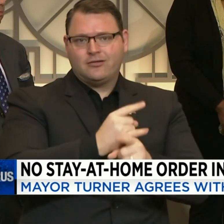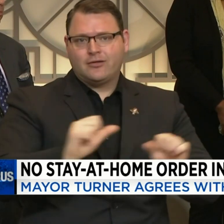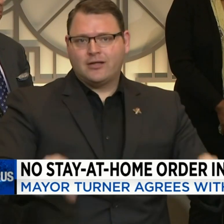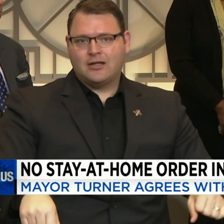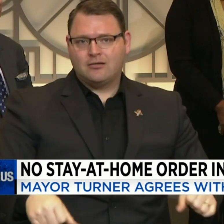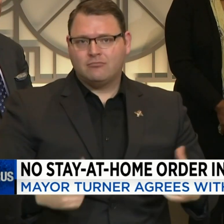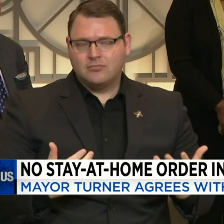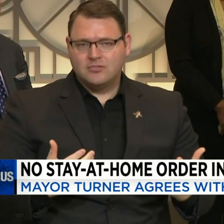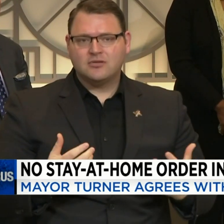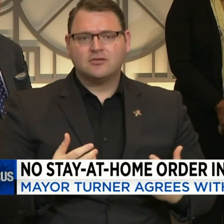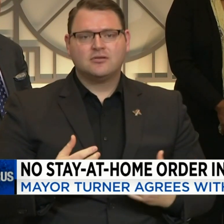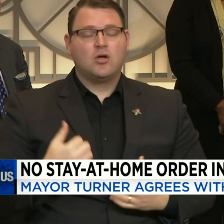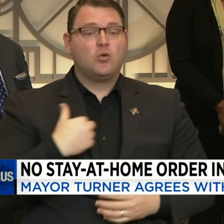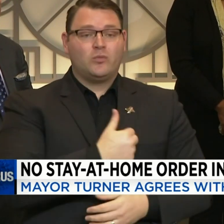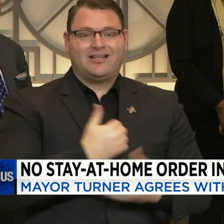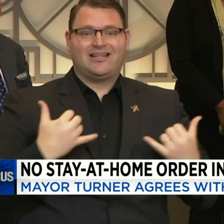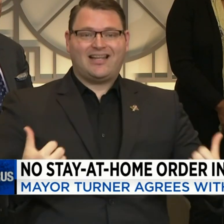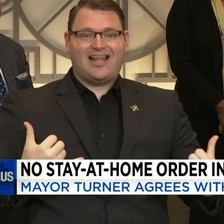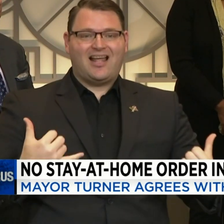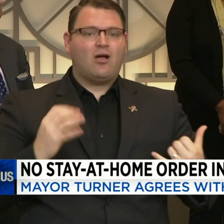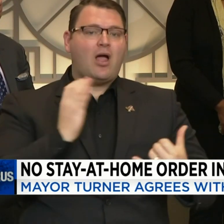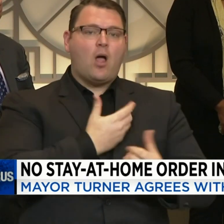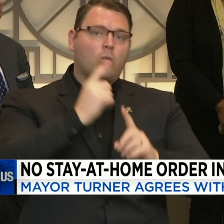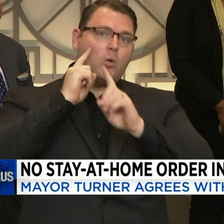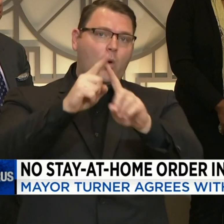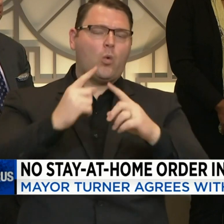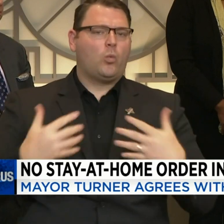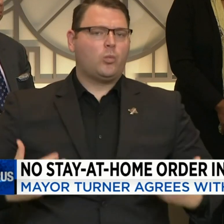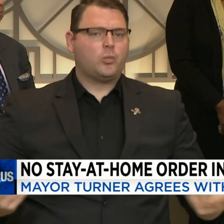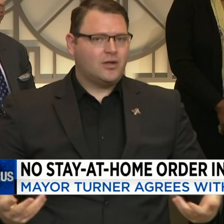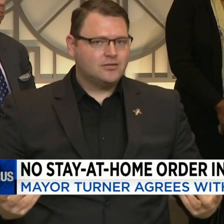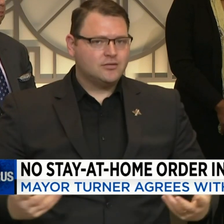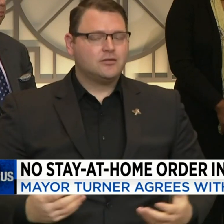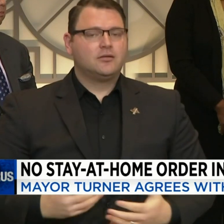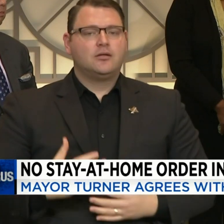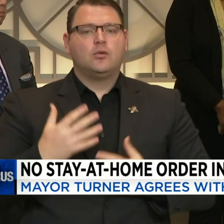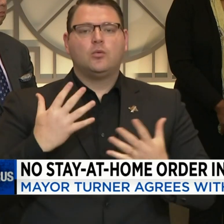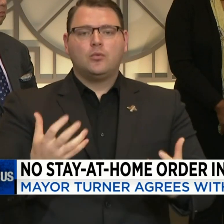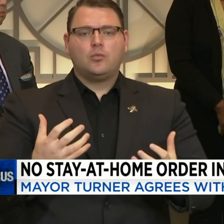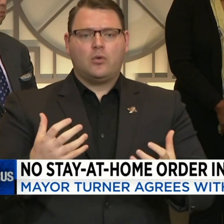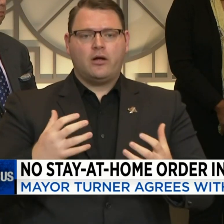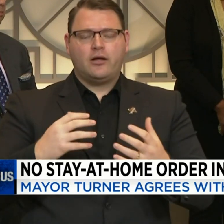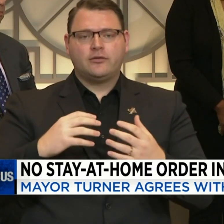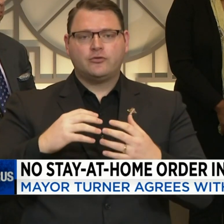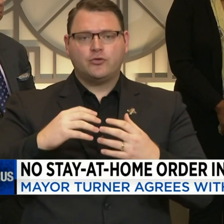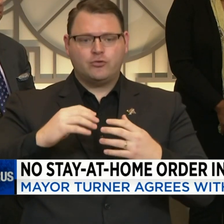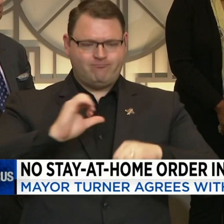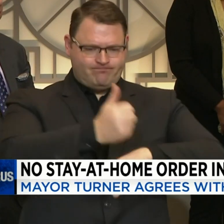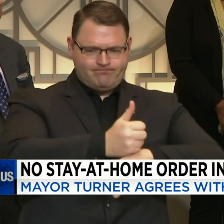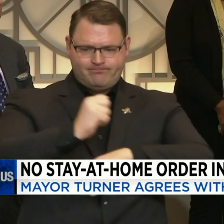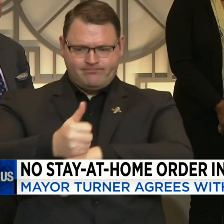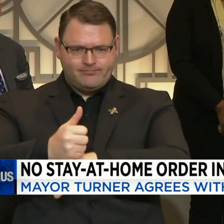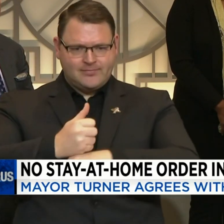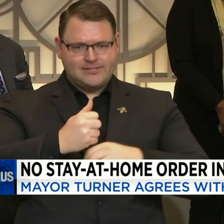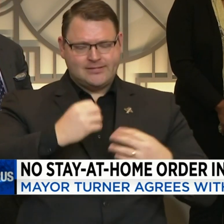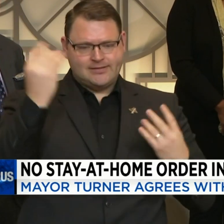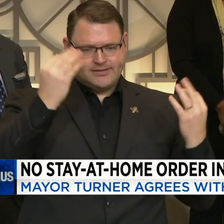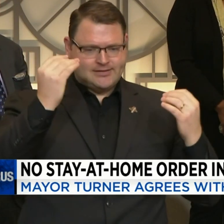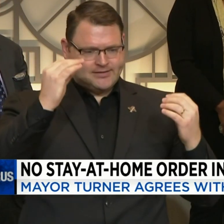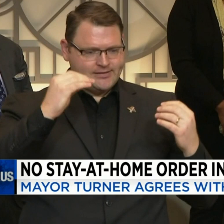LIST OF EXCEPTIONS INCLUDING LIQUOR STORES THE QUESTION THEN